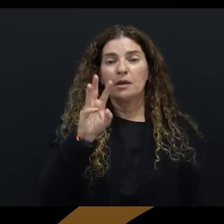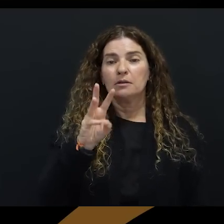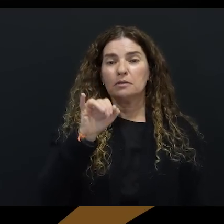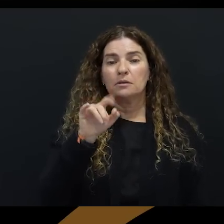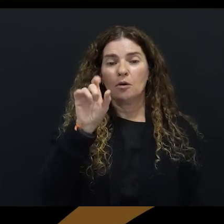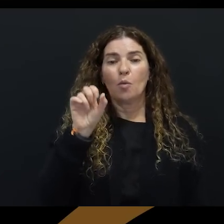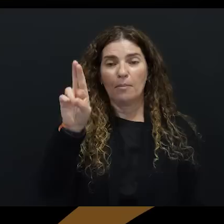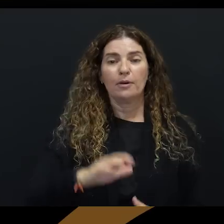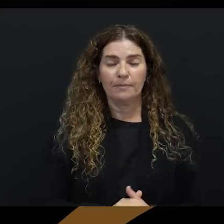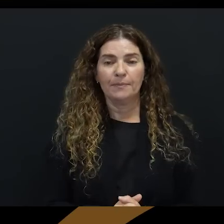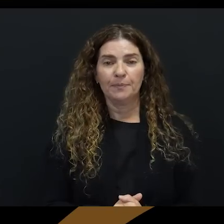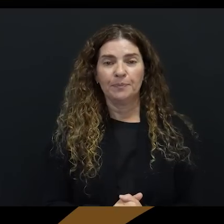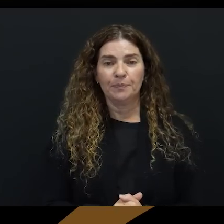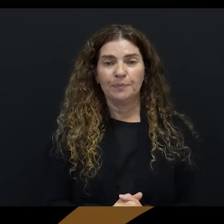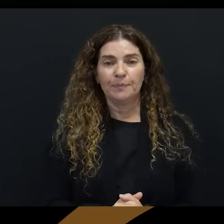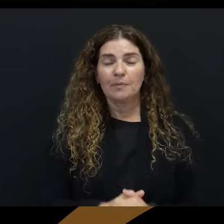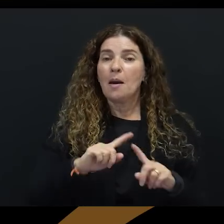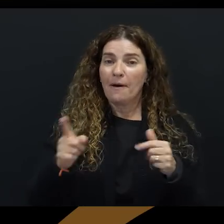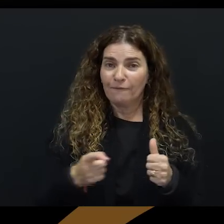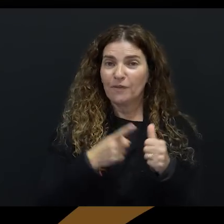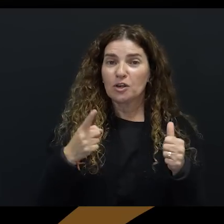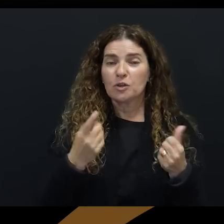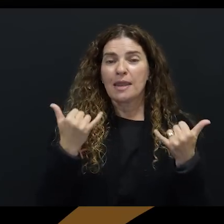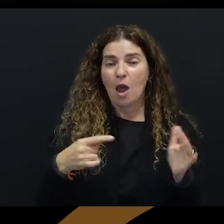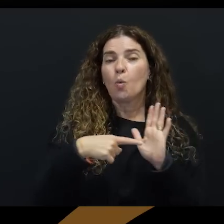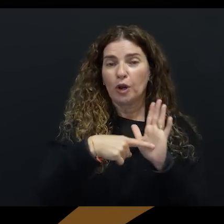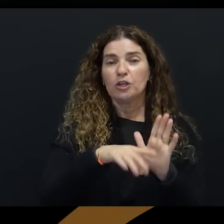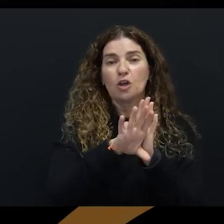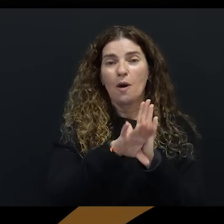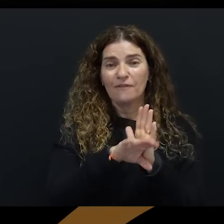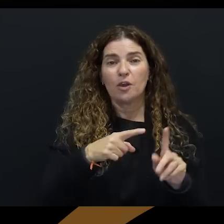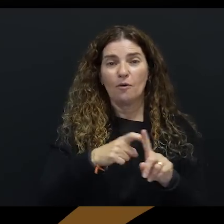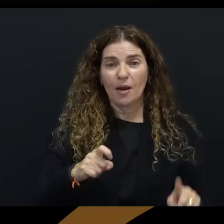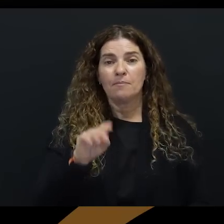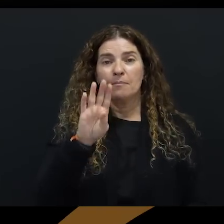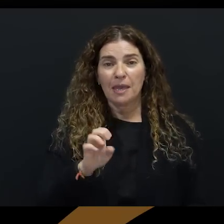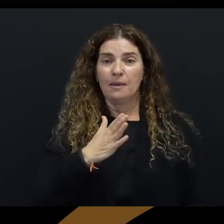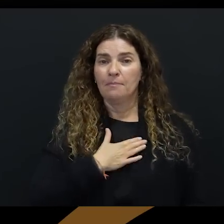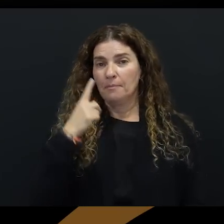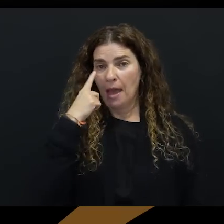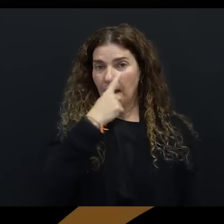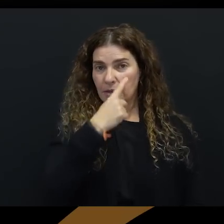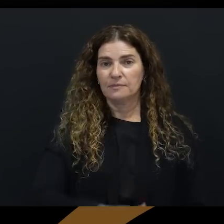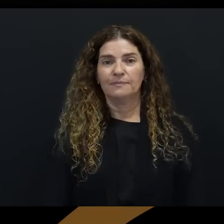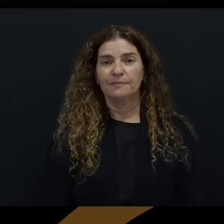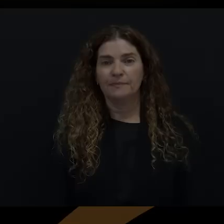Here to accept is Be My Eyes founder, Hans Jørgen Wiberg. But first, a video from Be My Eyes.